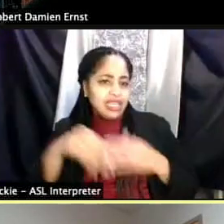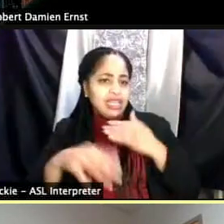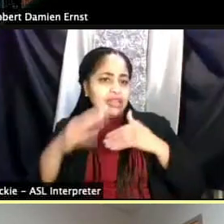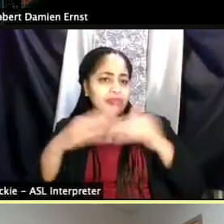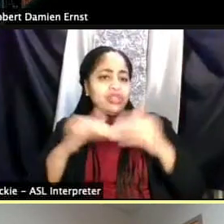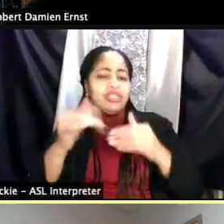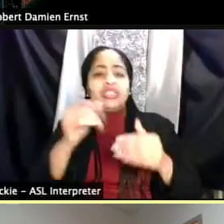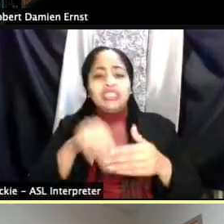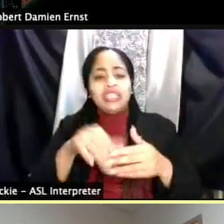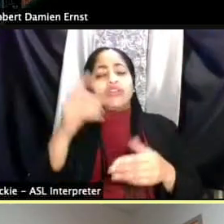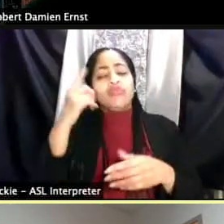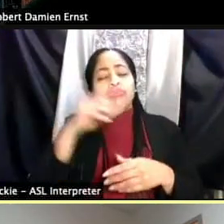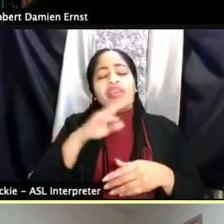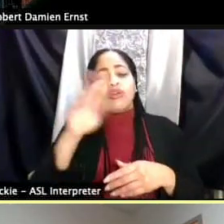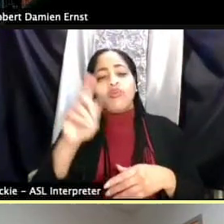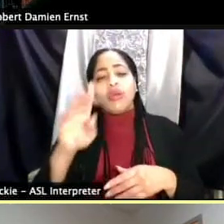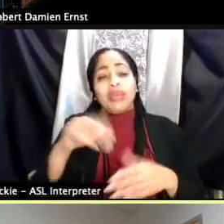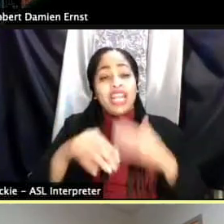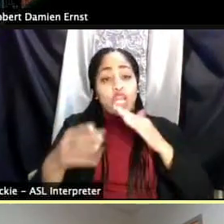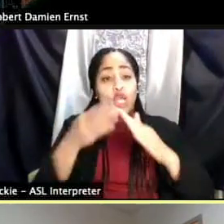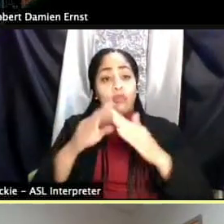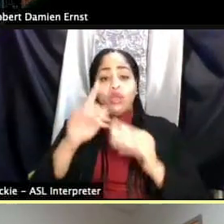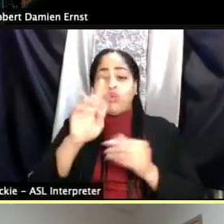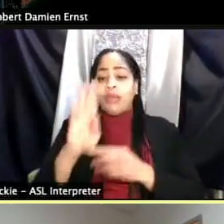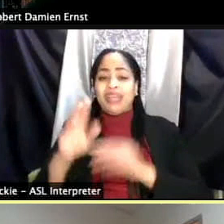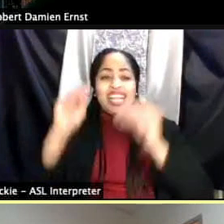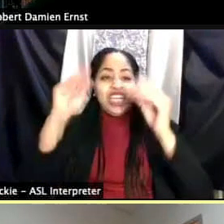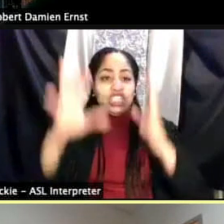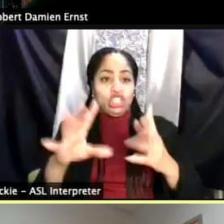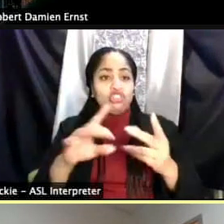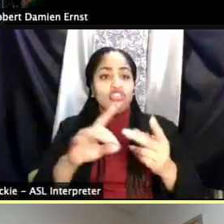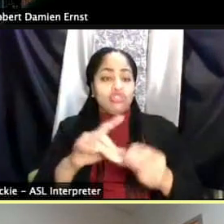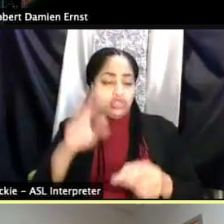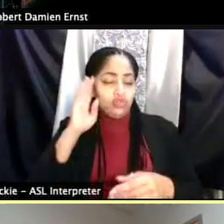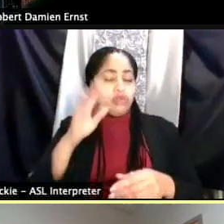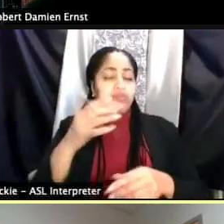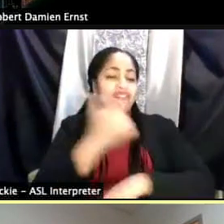In the community it'll be 1B, the teachers will be vaccinated.